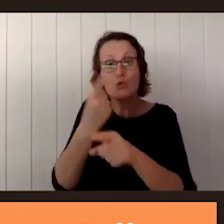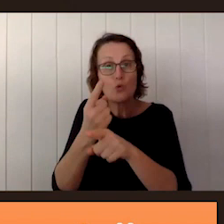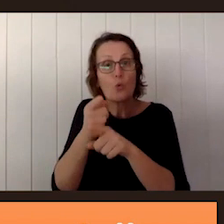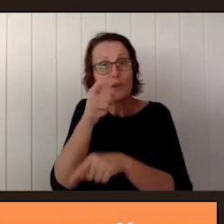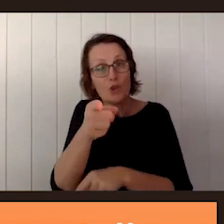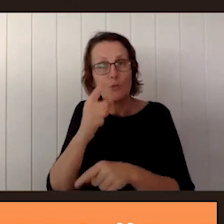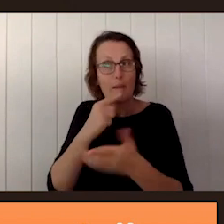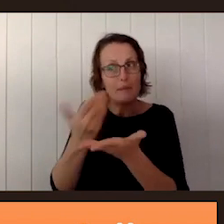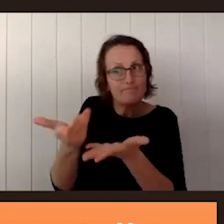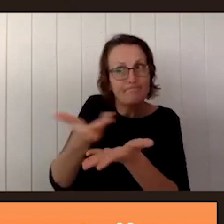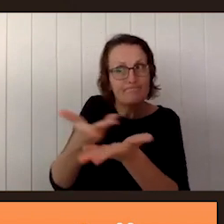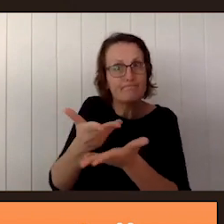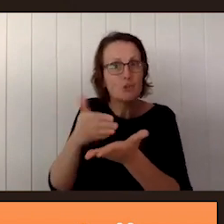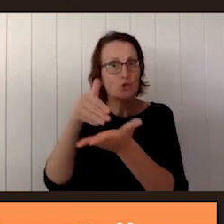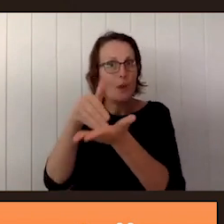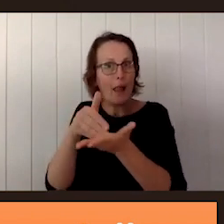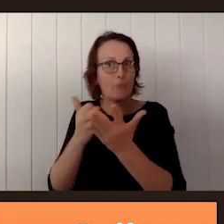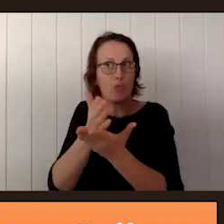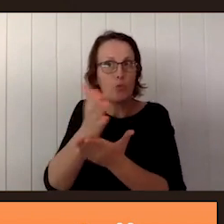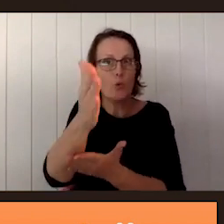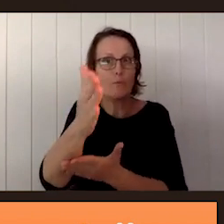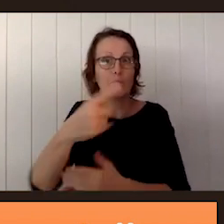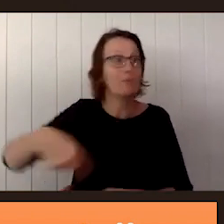sharing a conversation to help us through. Because we all need someone